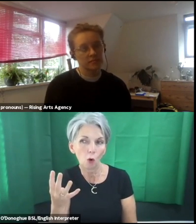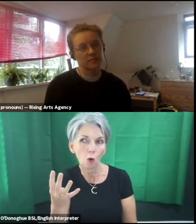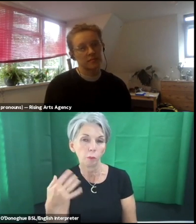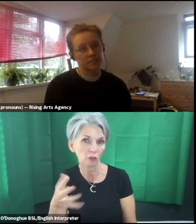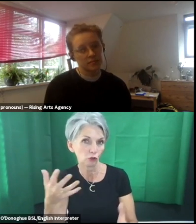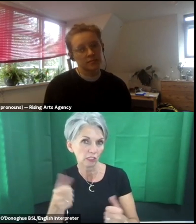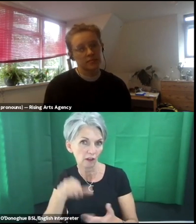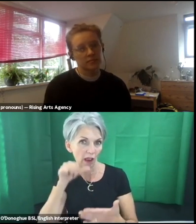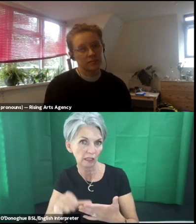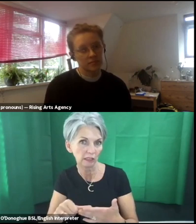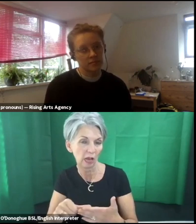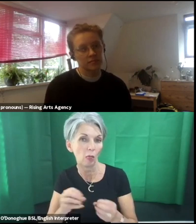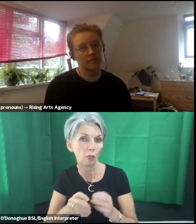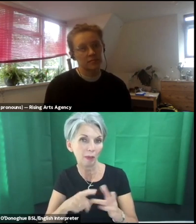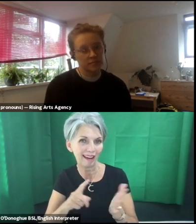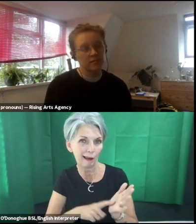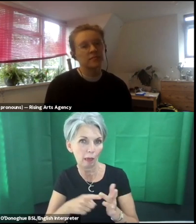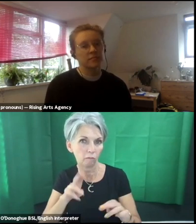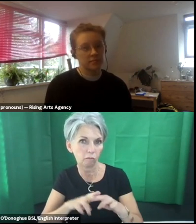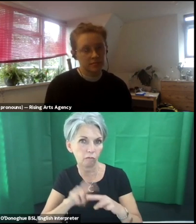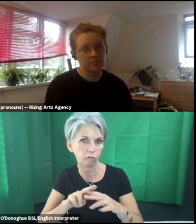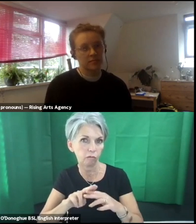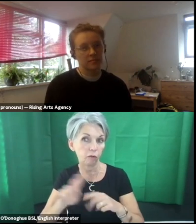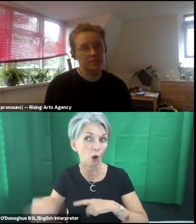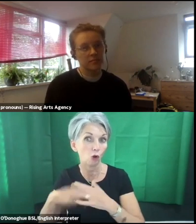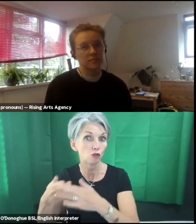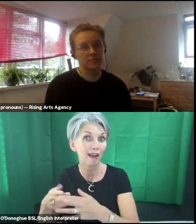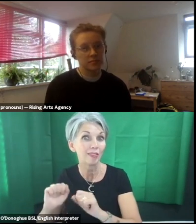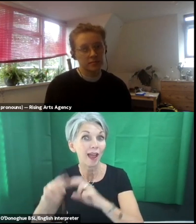having bailiffs turn up to their house tomorrow, can you turn up to be stood